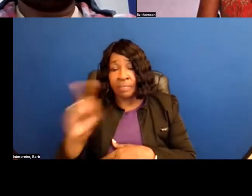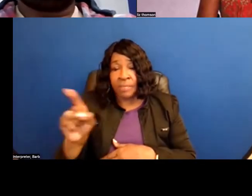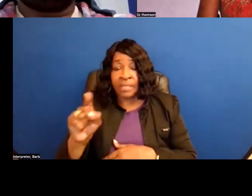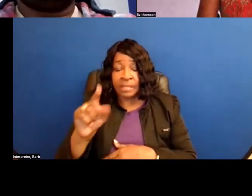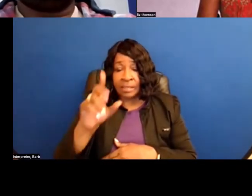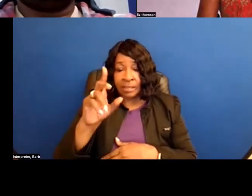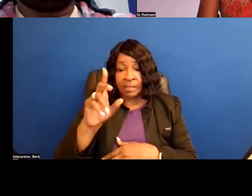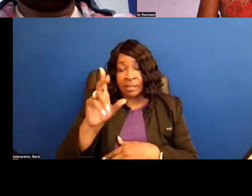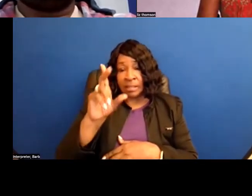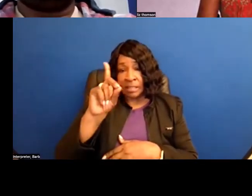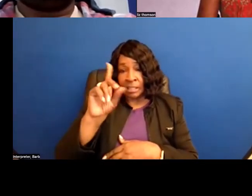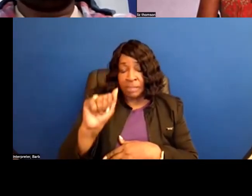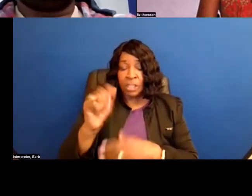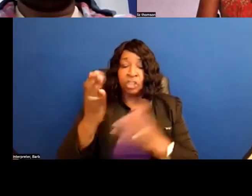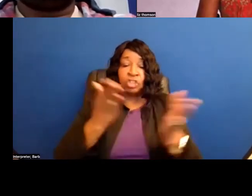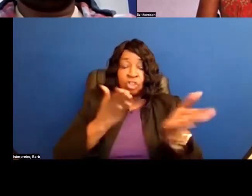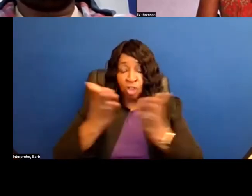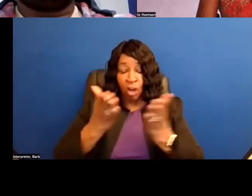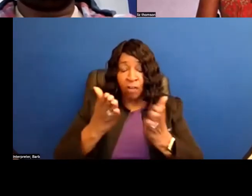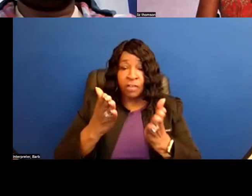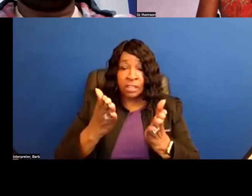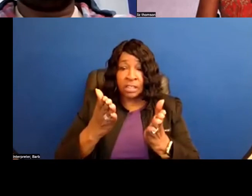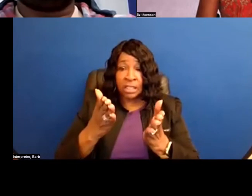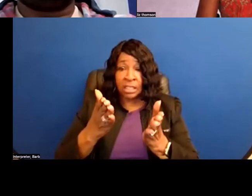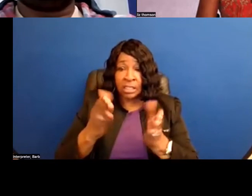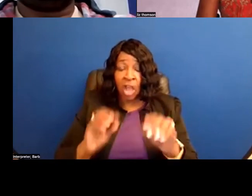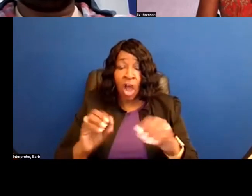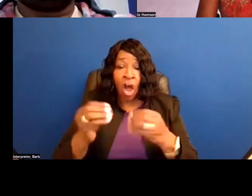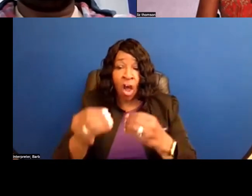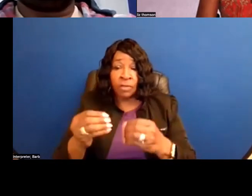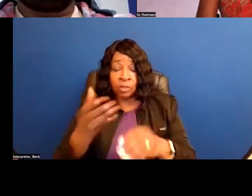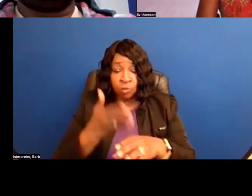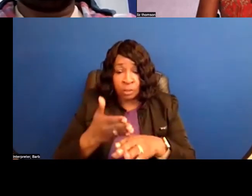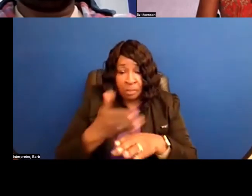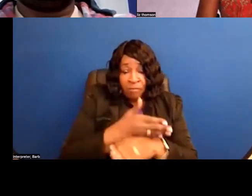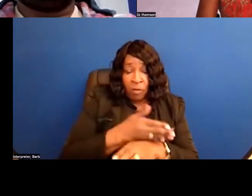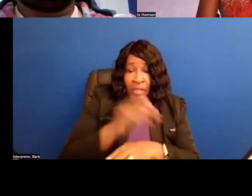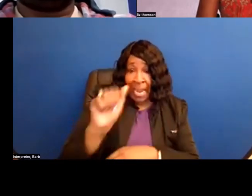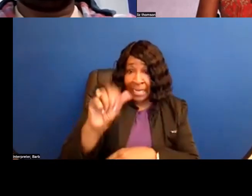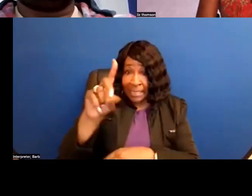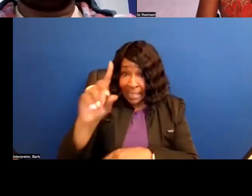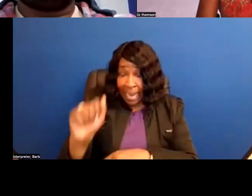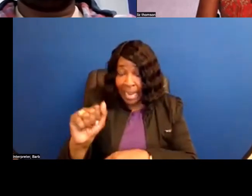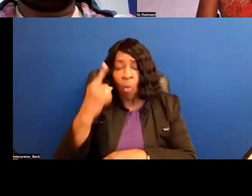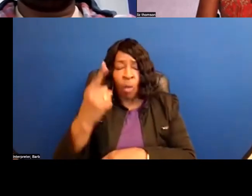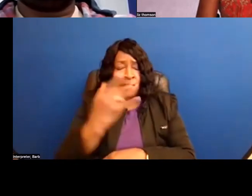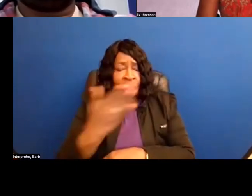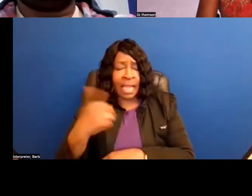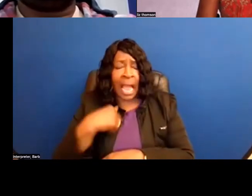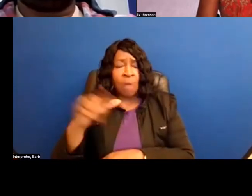predating the Americans with Disabilities Act. So one thing I was surprised was that there was still